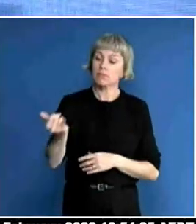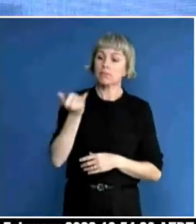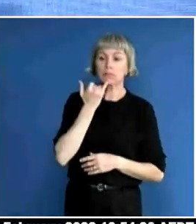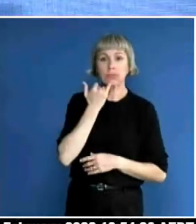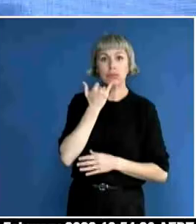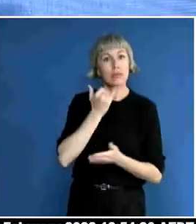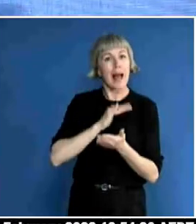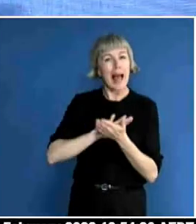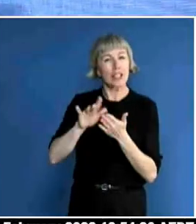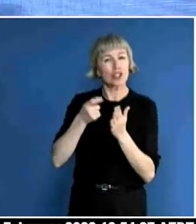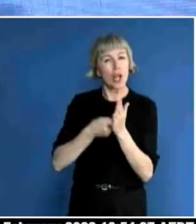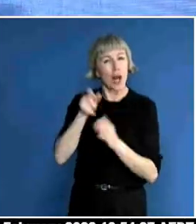the barista training position.